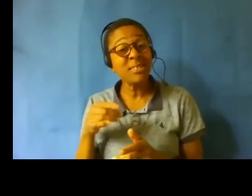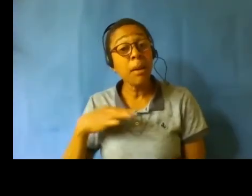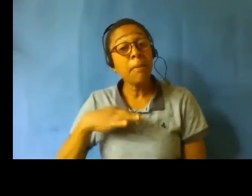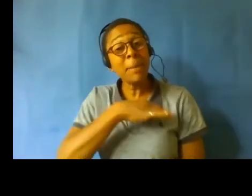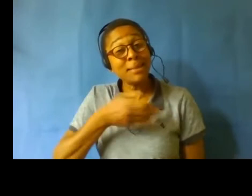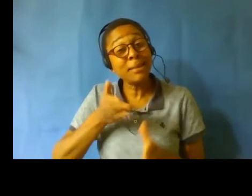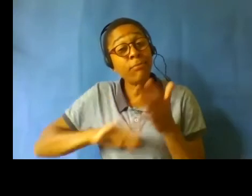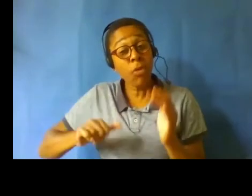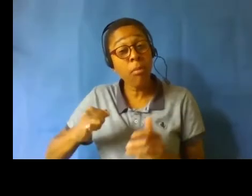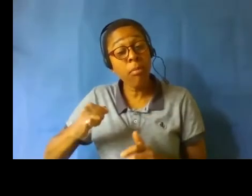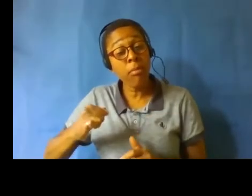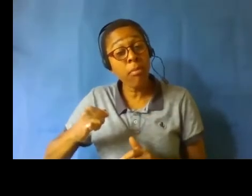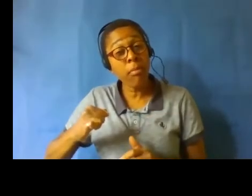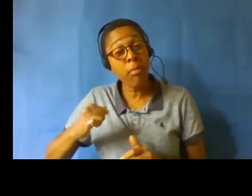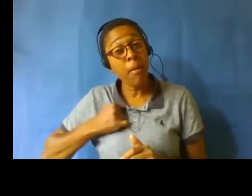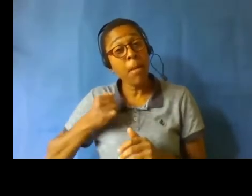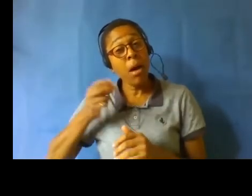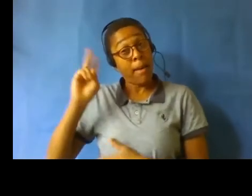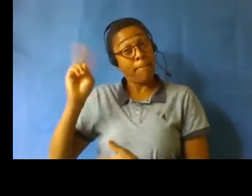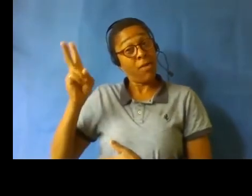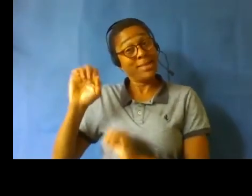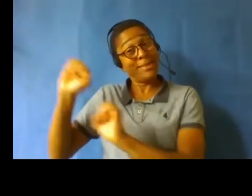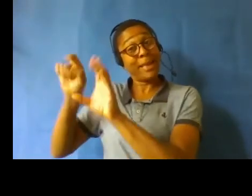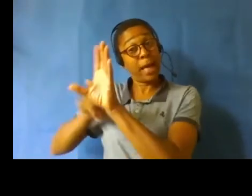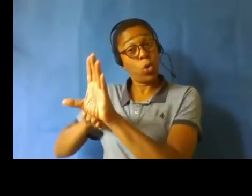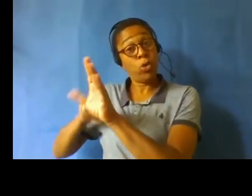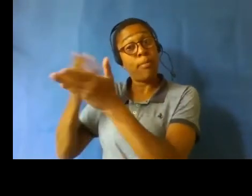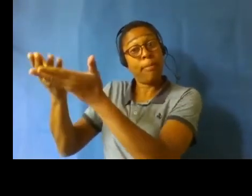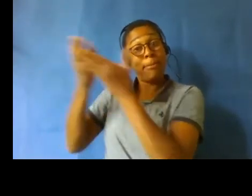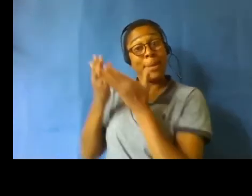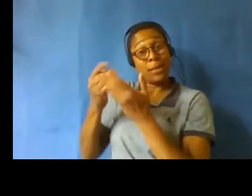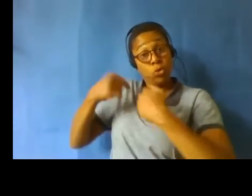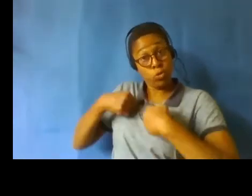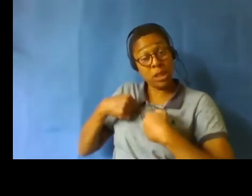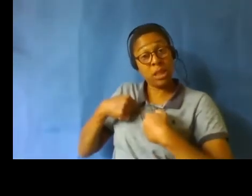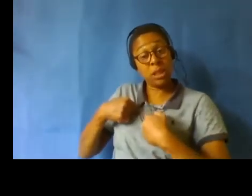medicines of mine as an advocate for B AME mental health awareness and support